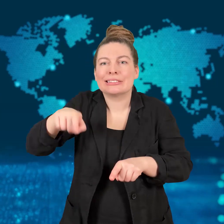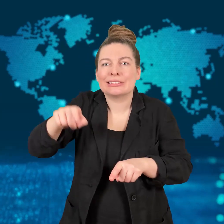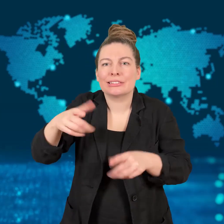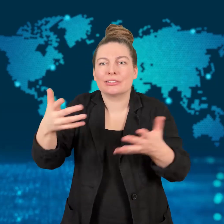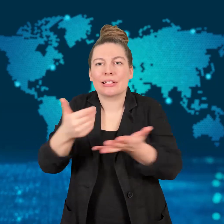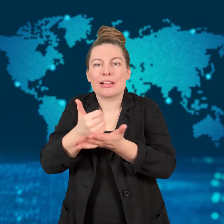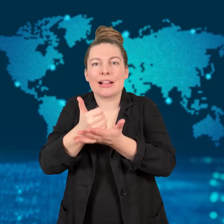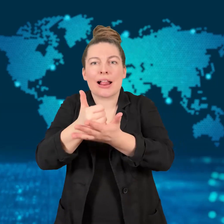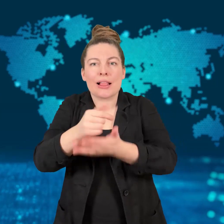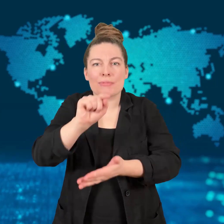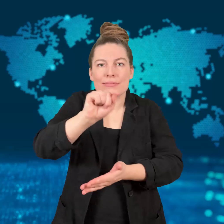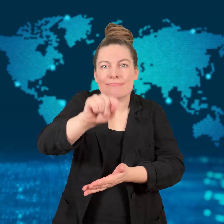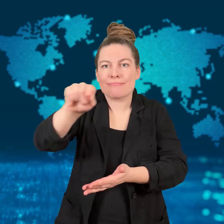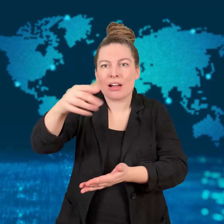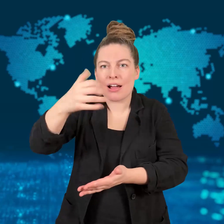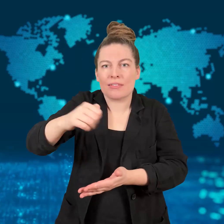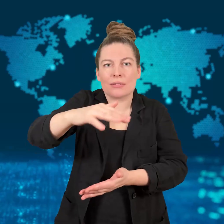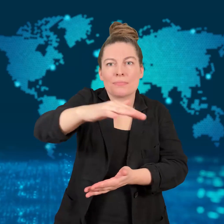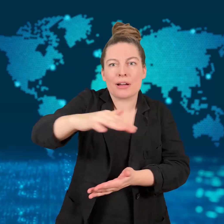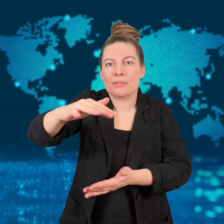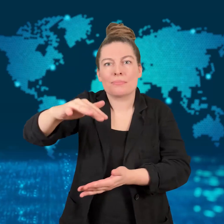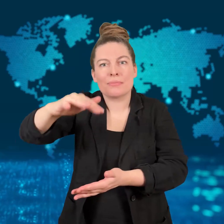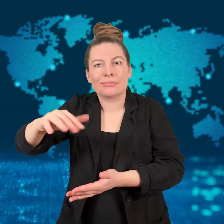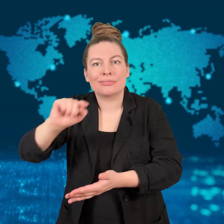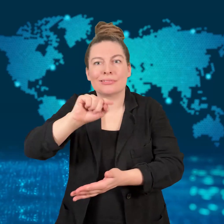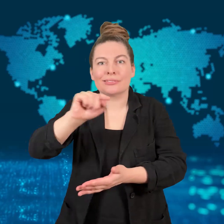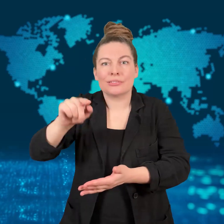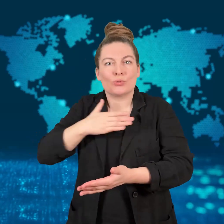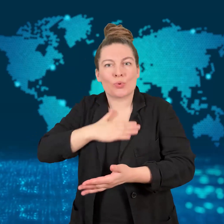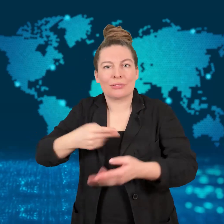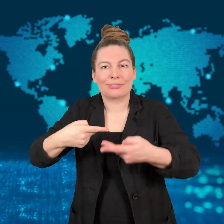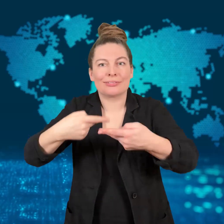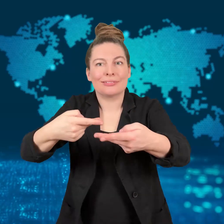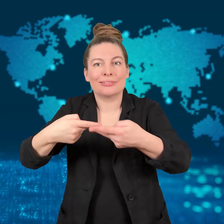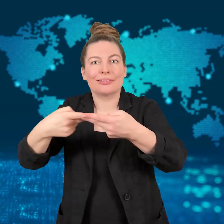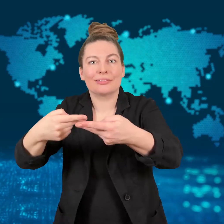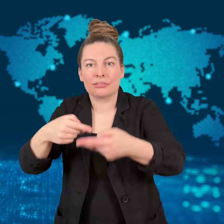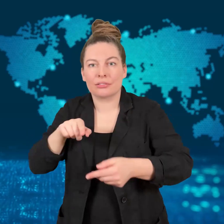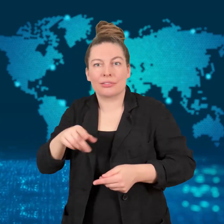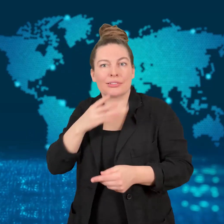and preventing aid from entering the area.